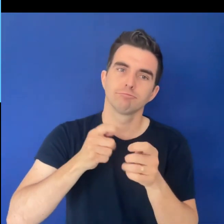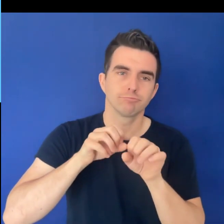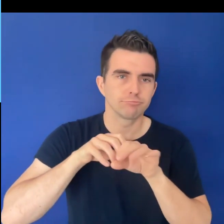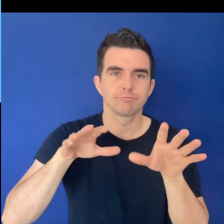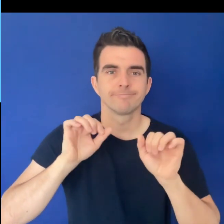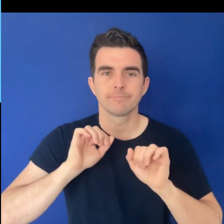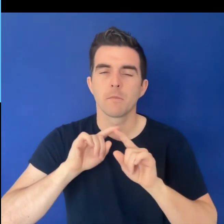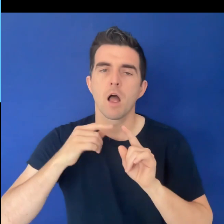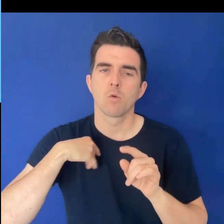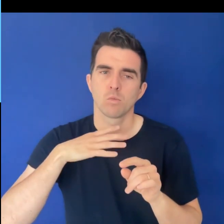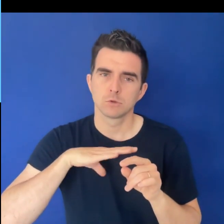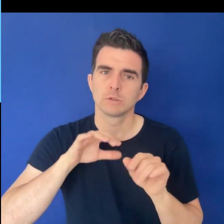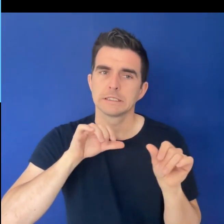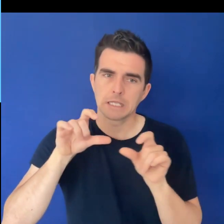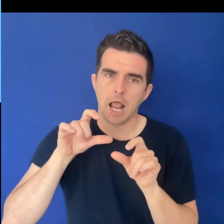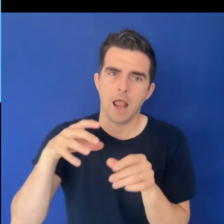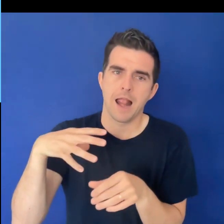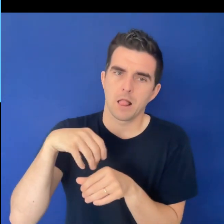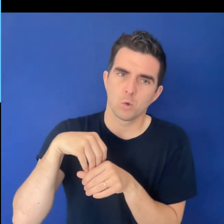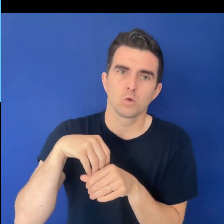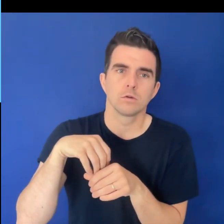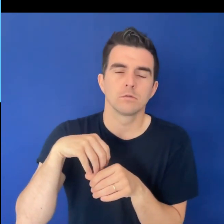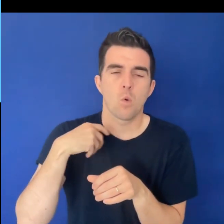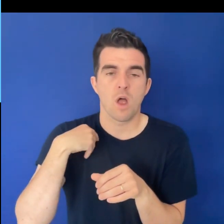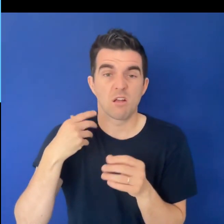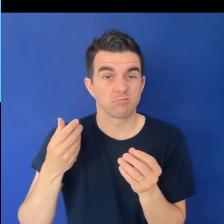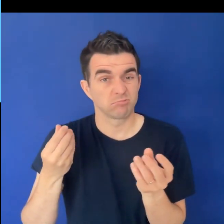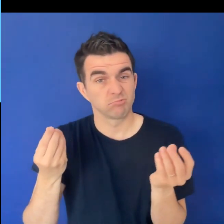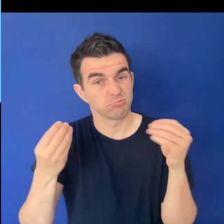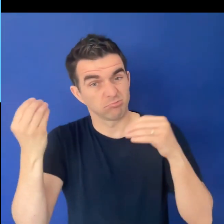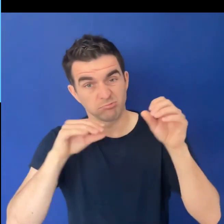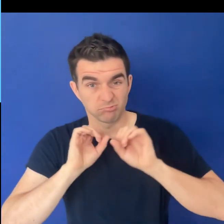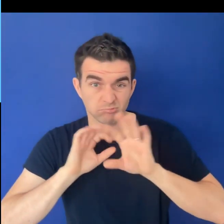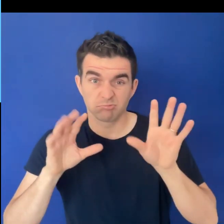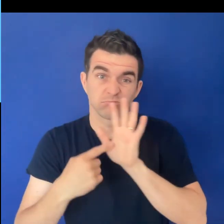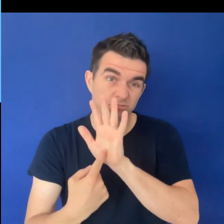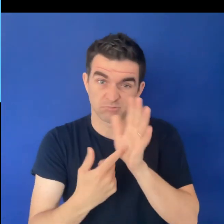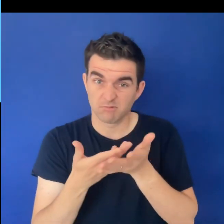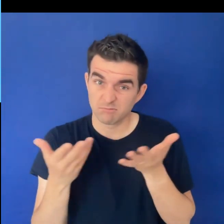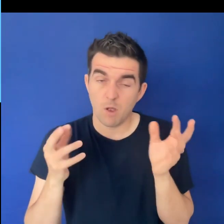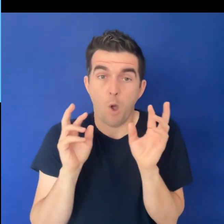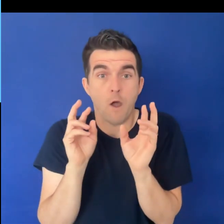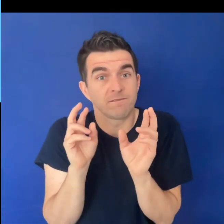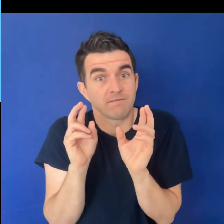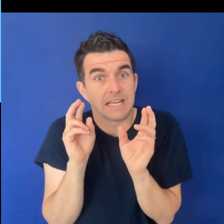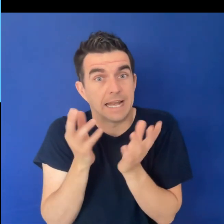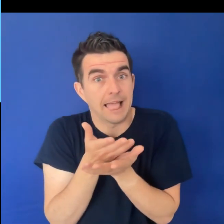and I really wanted to still be able to include them, so I put this together and hopefully this